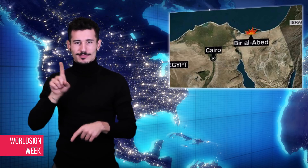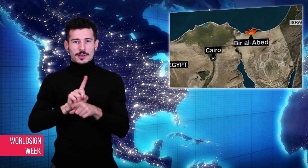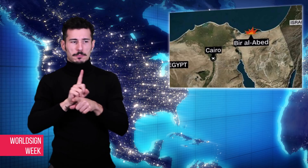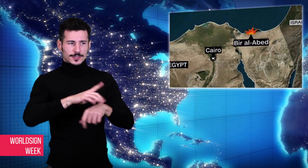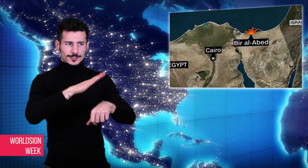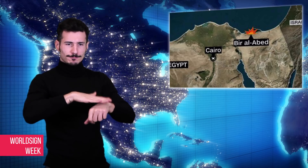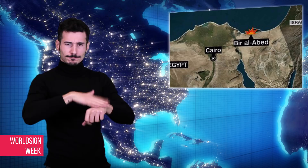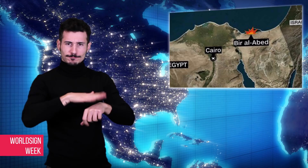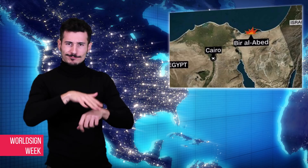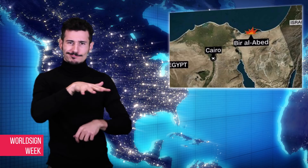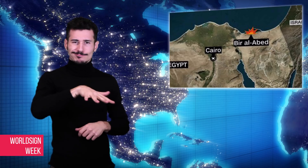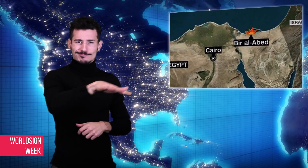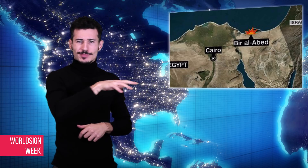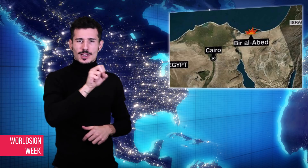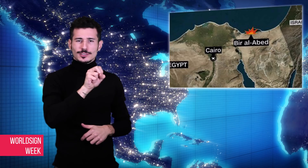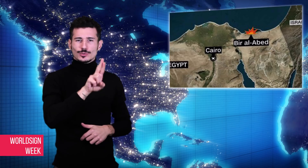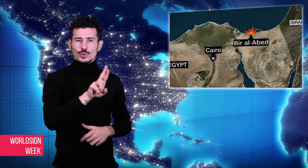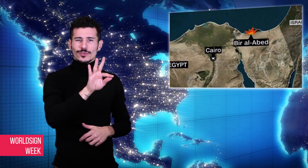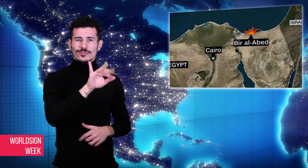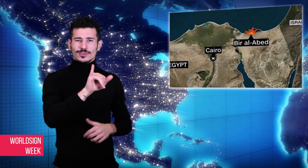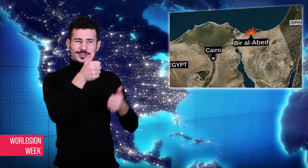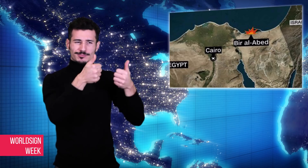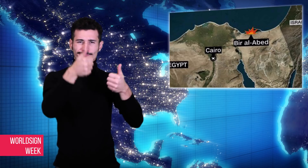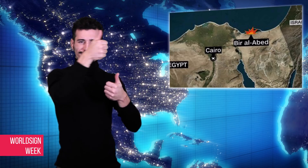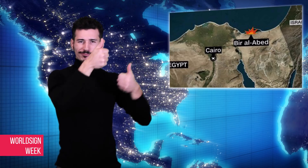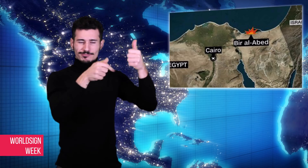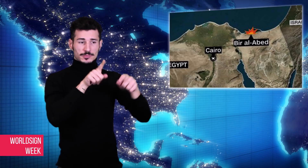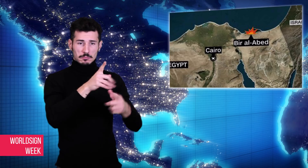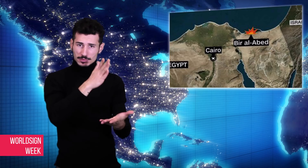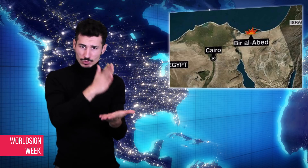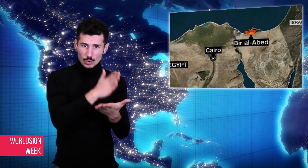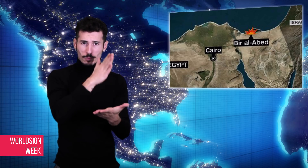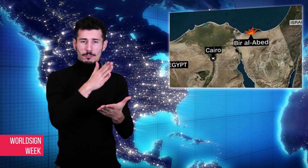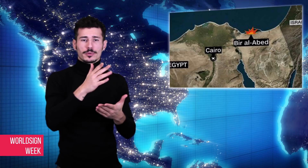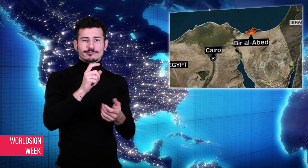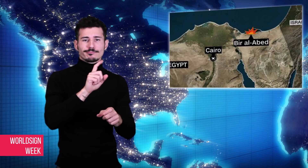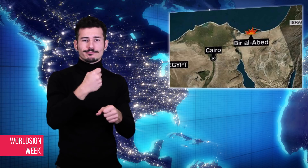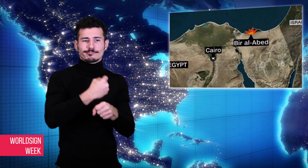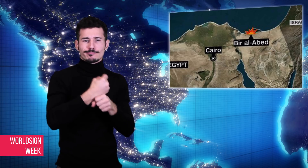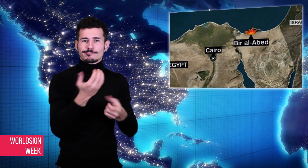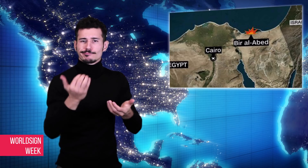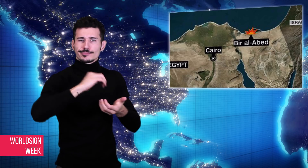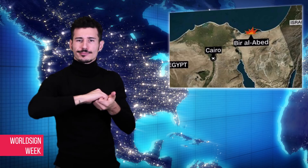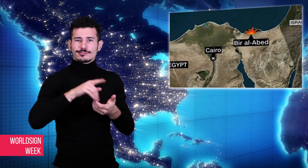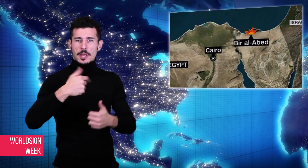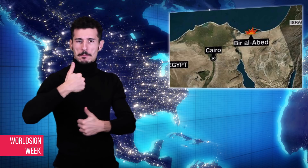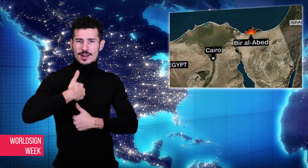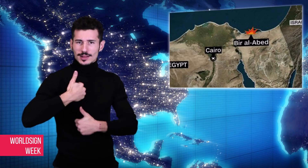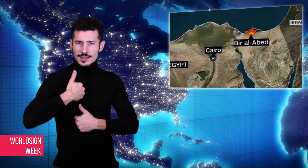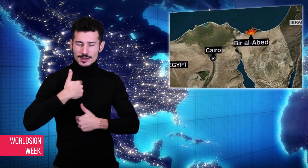warned the Sufi elders to stop working with the security forces and to stop